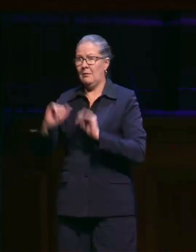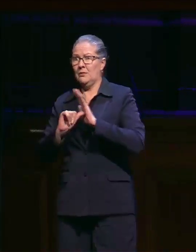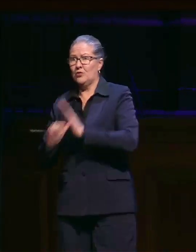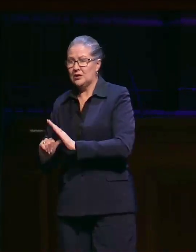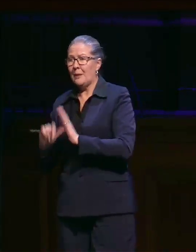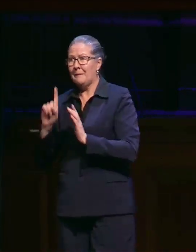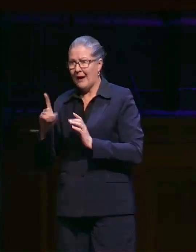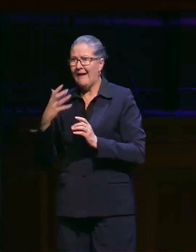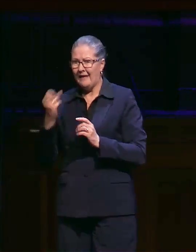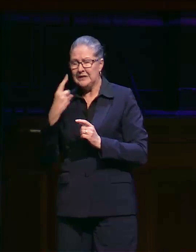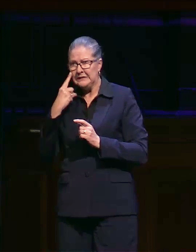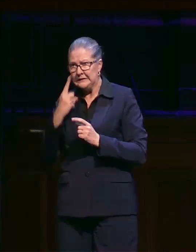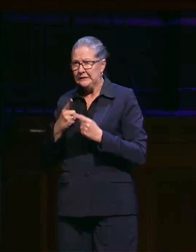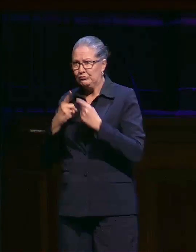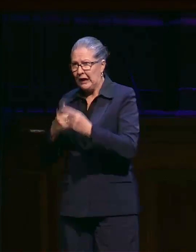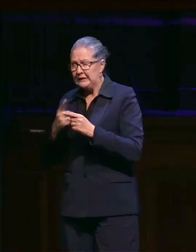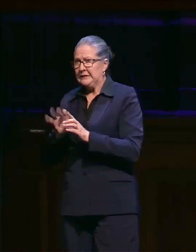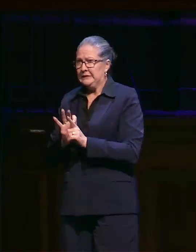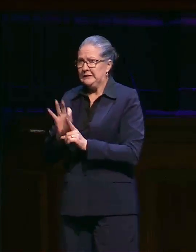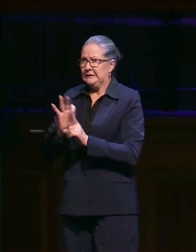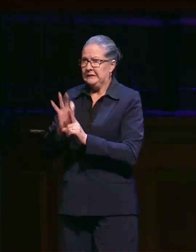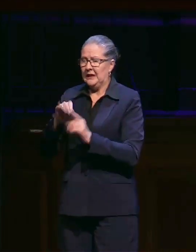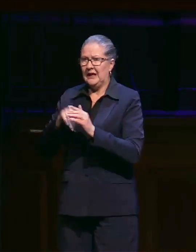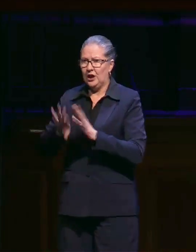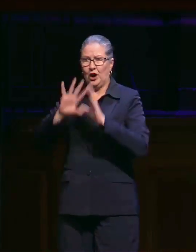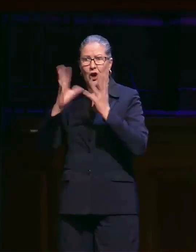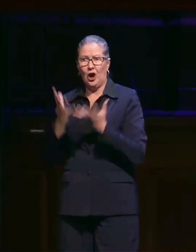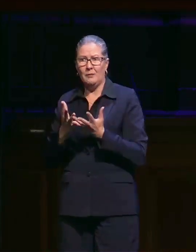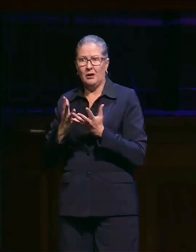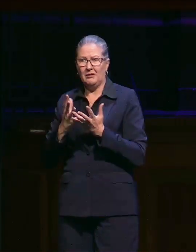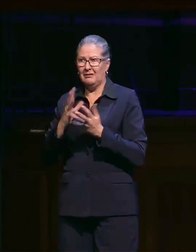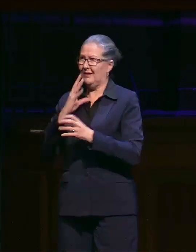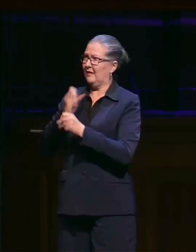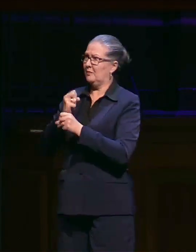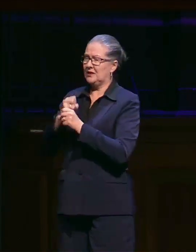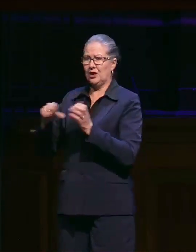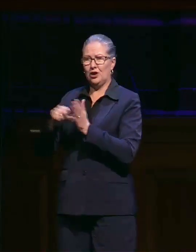upheaval in the global political economy high debt and prolonged low interest